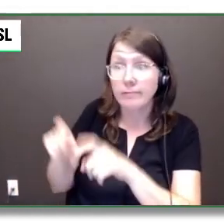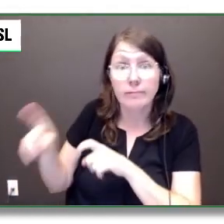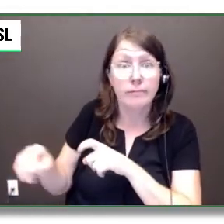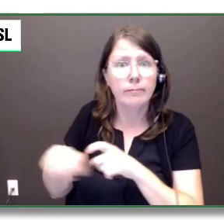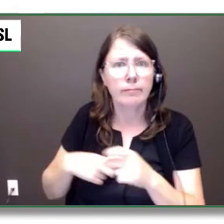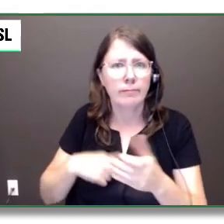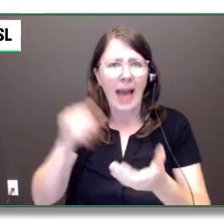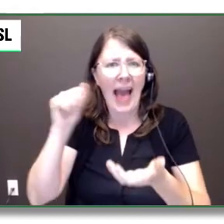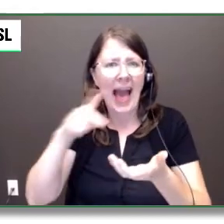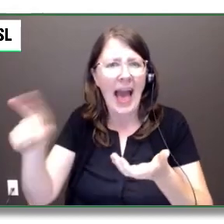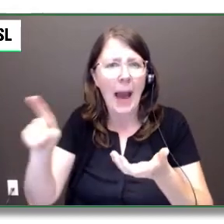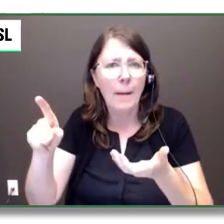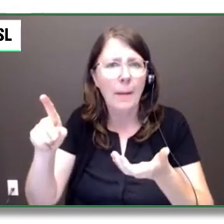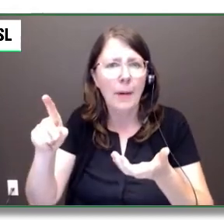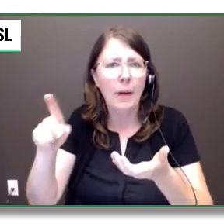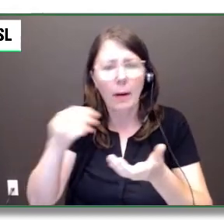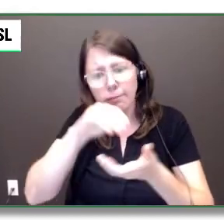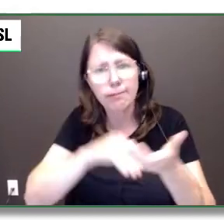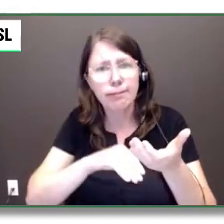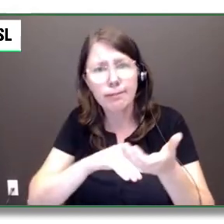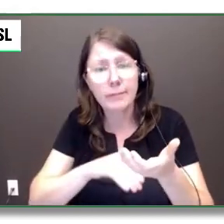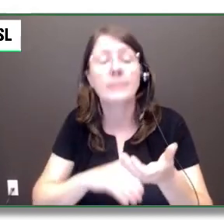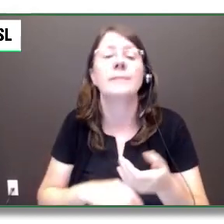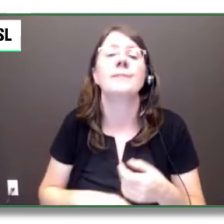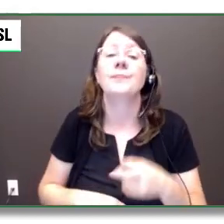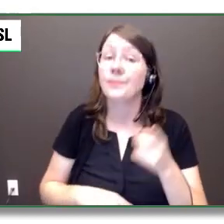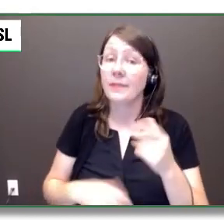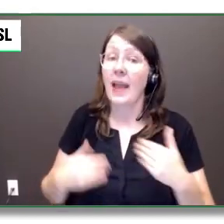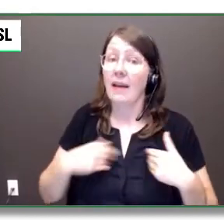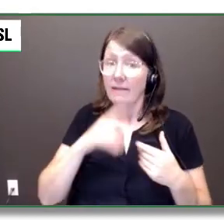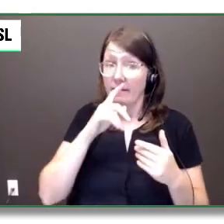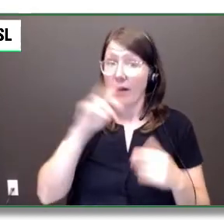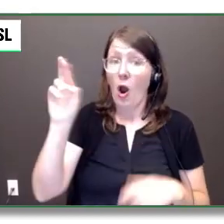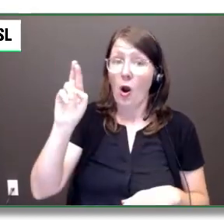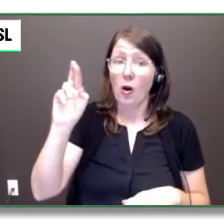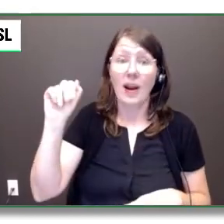um uh the the person with a disability around the park and so they were